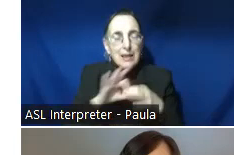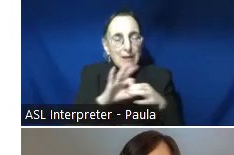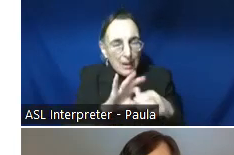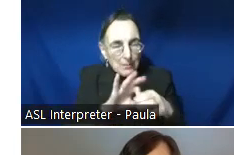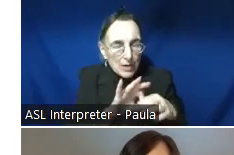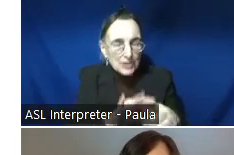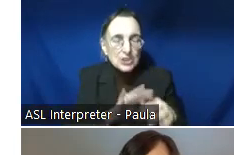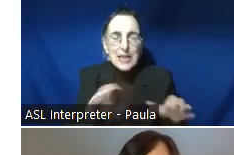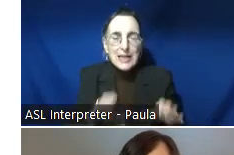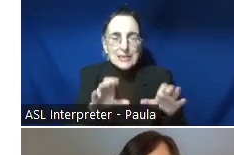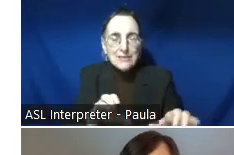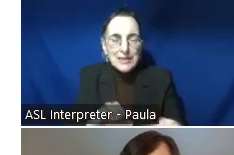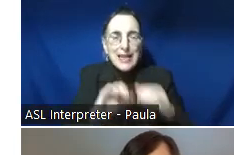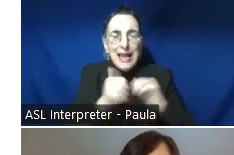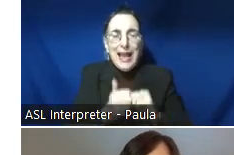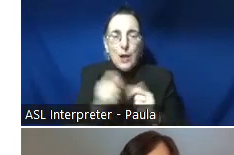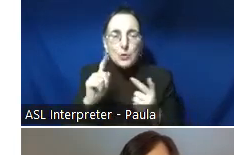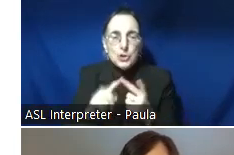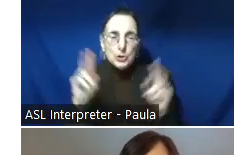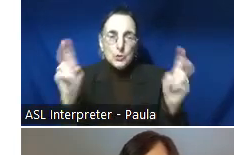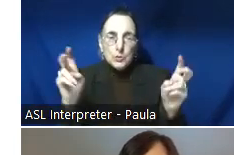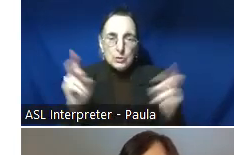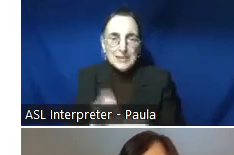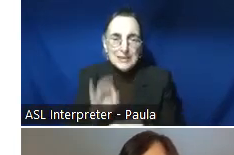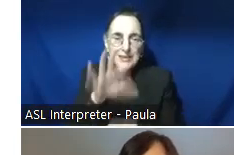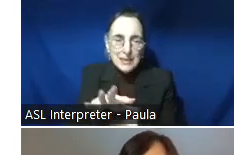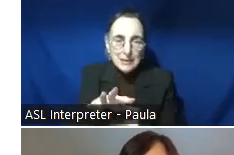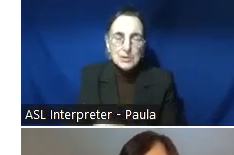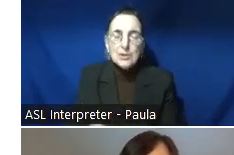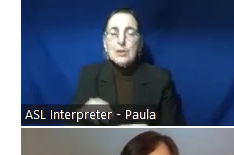Action guide number two focuses on approaches for building partnerships